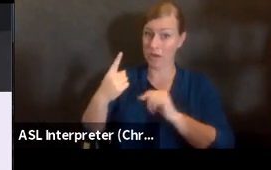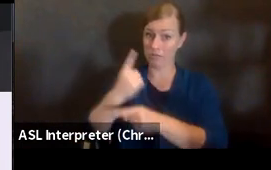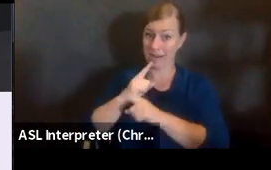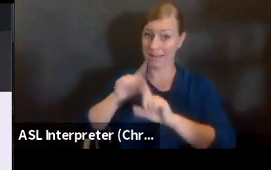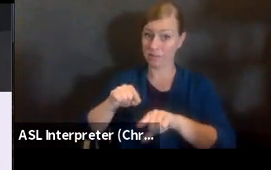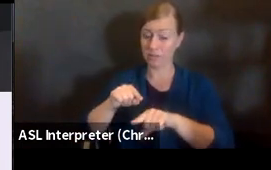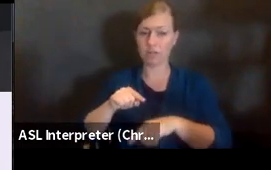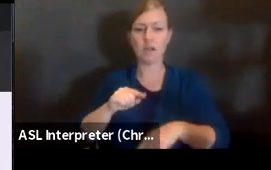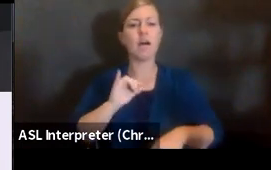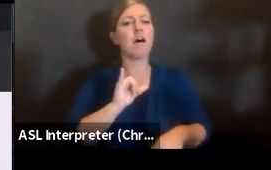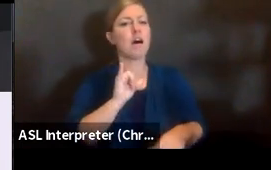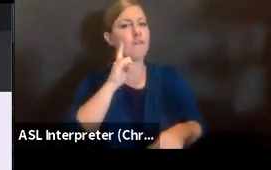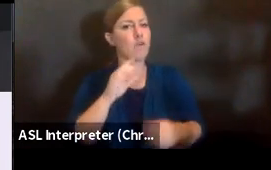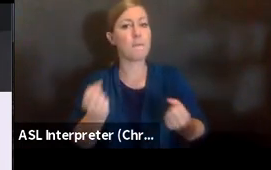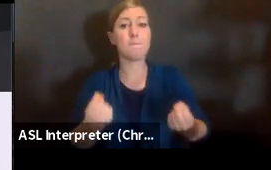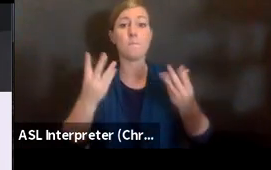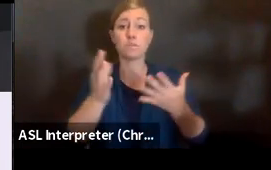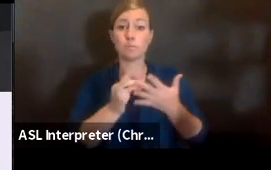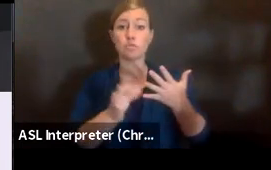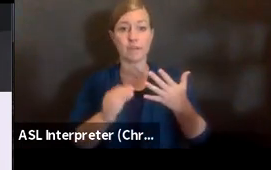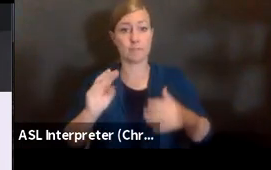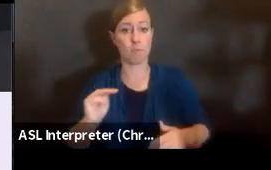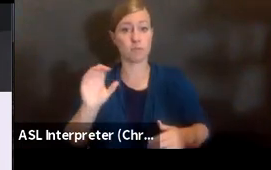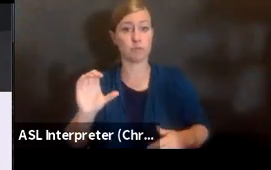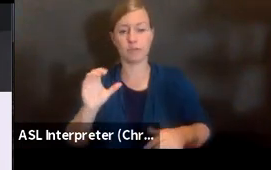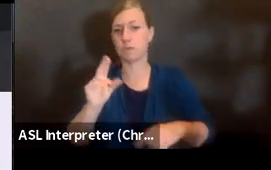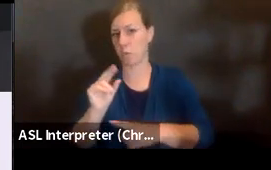Katherine Livick - ESD 112: Not for a multiple choice question form. If I have chosen the